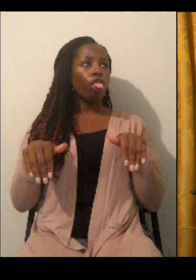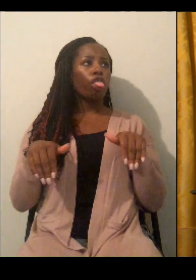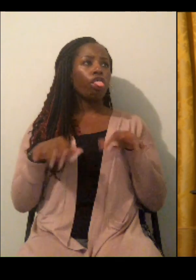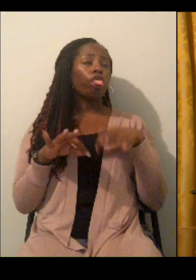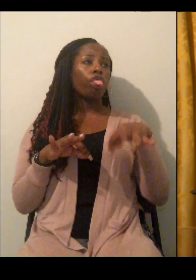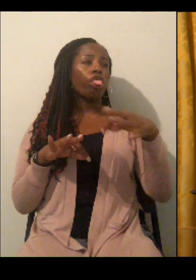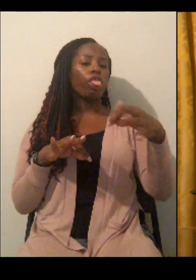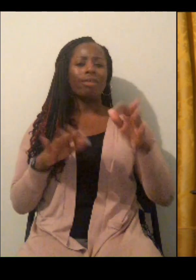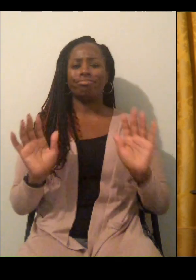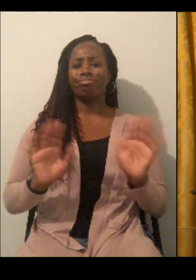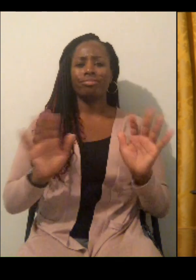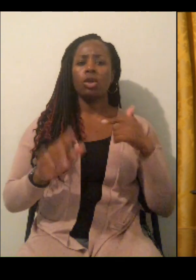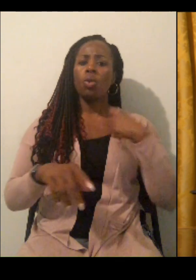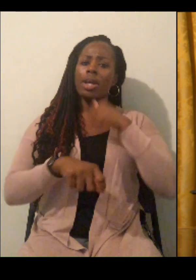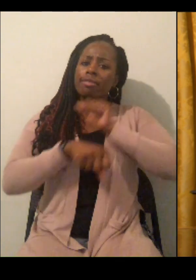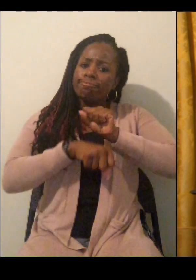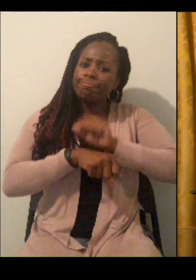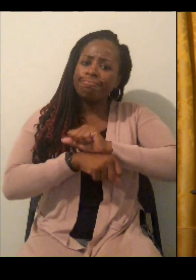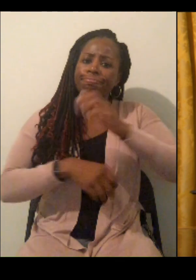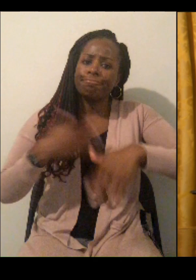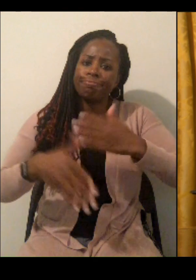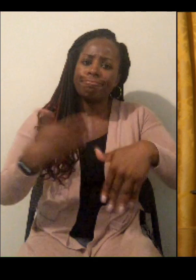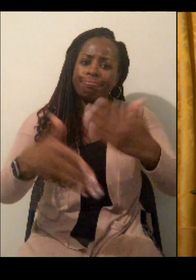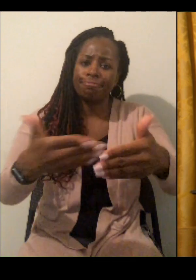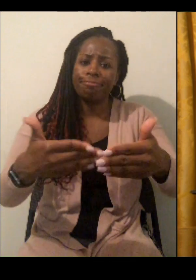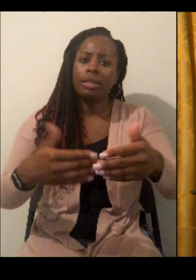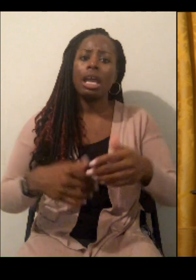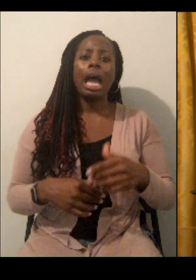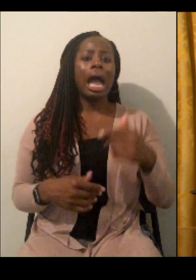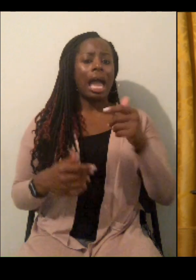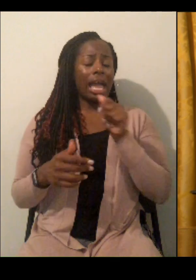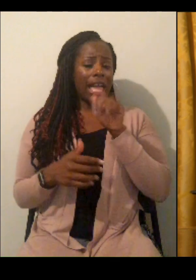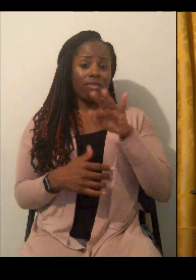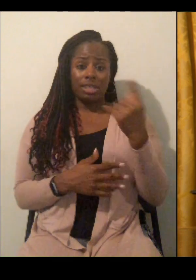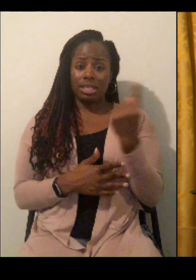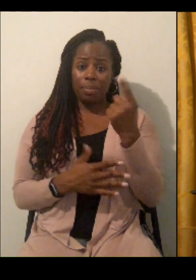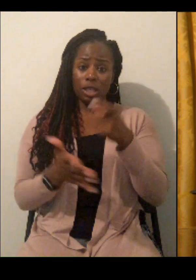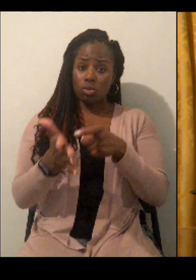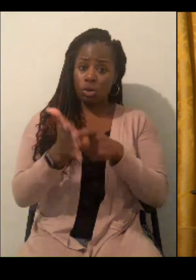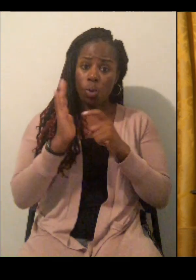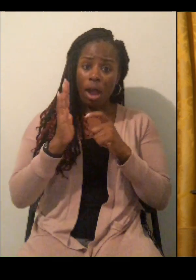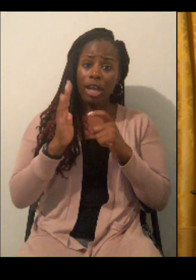delay I will never hesitate to take any necessary steps to protect the lives